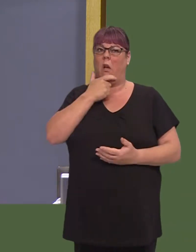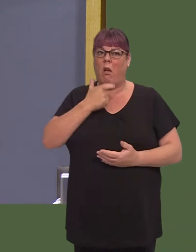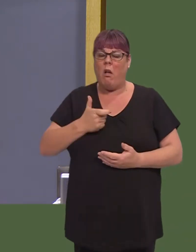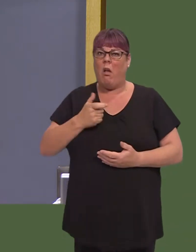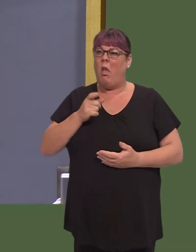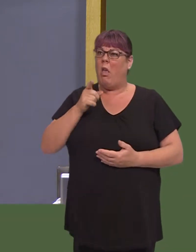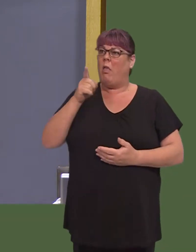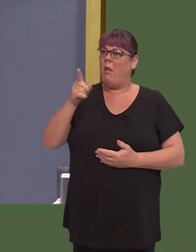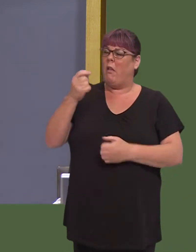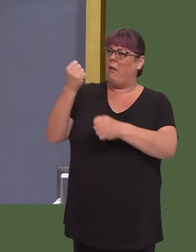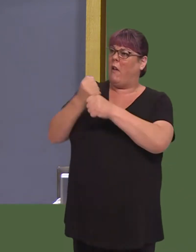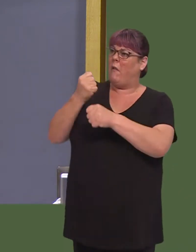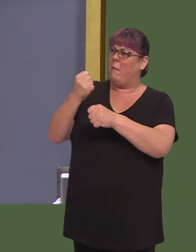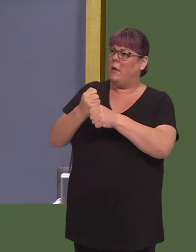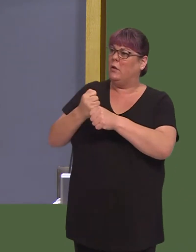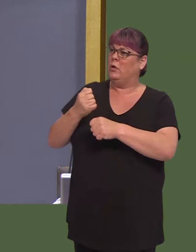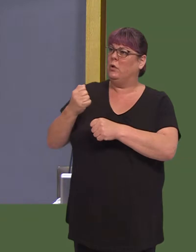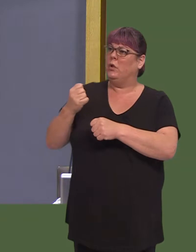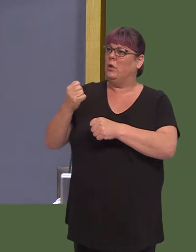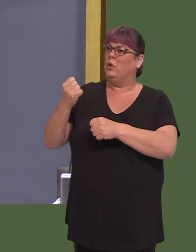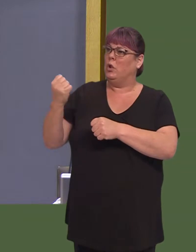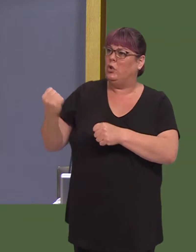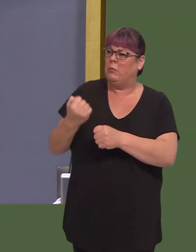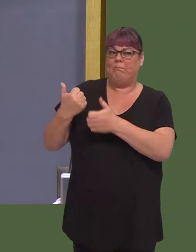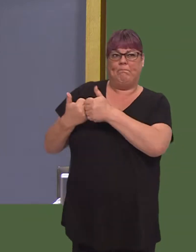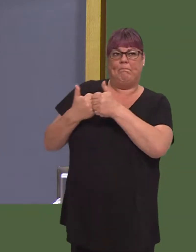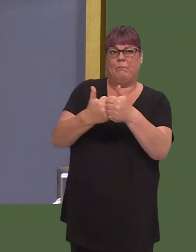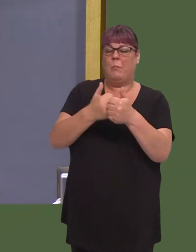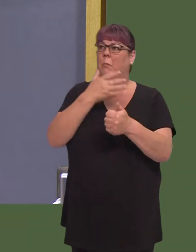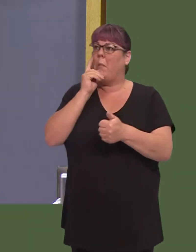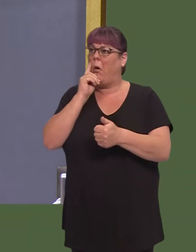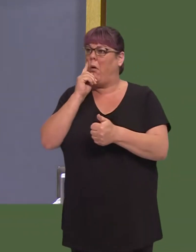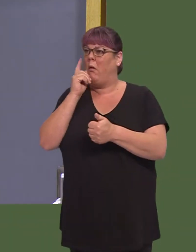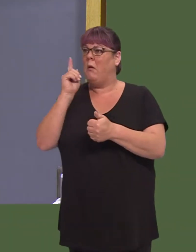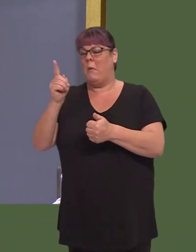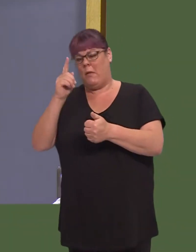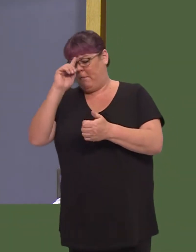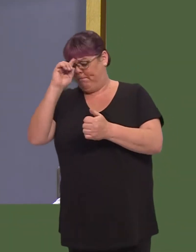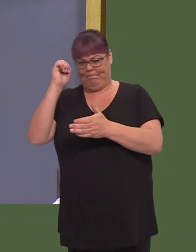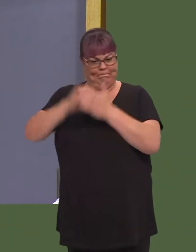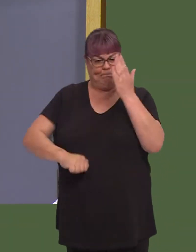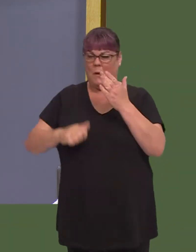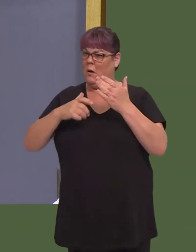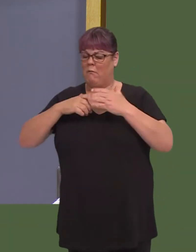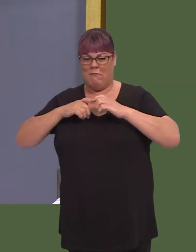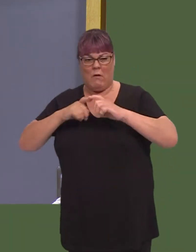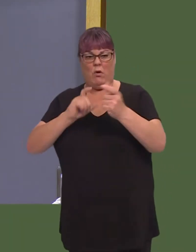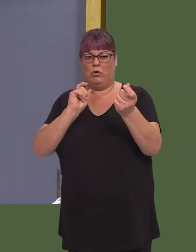actions your Government will take to reduce the number of red calls taking more than 10